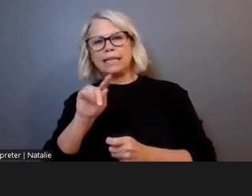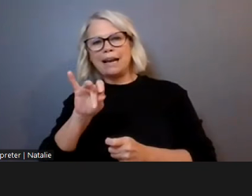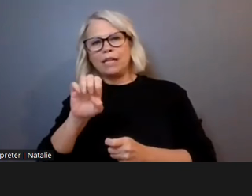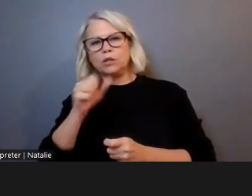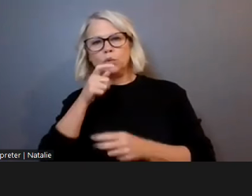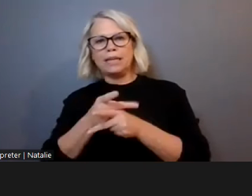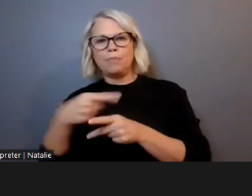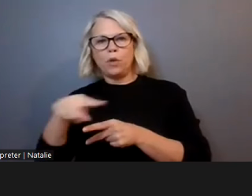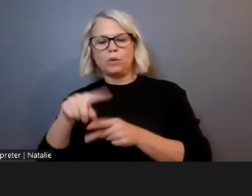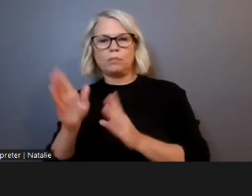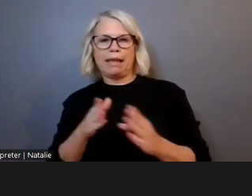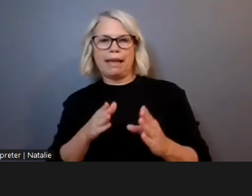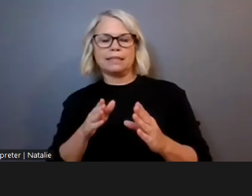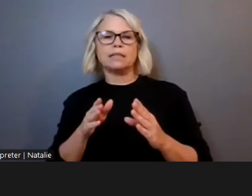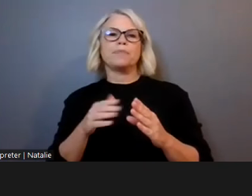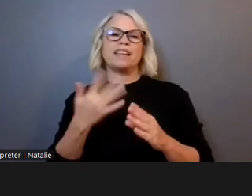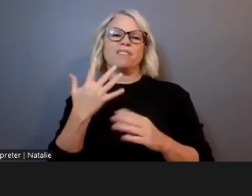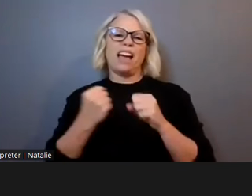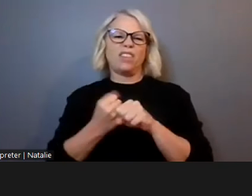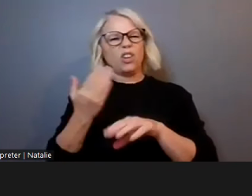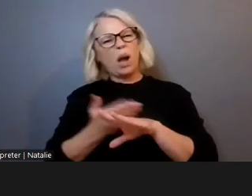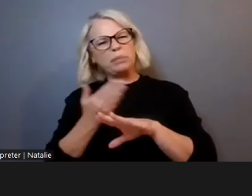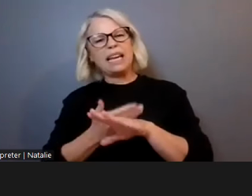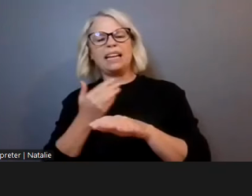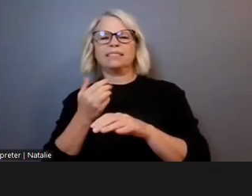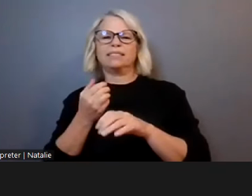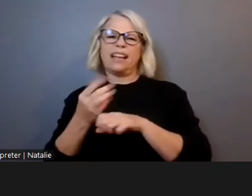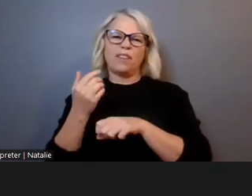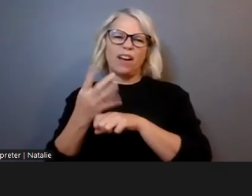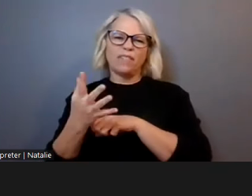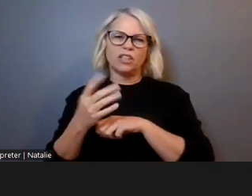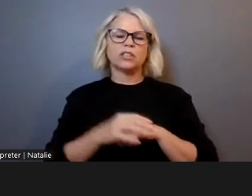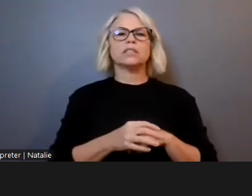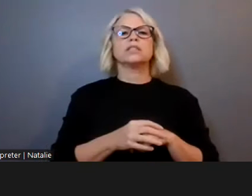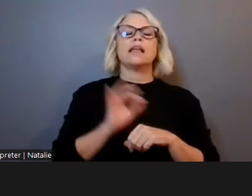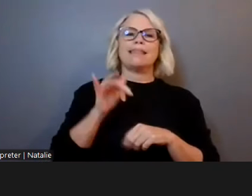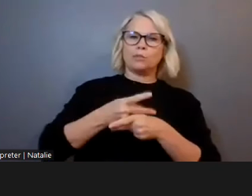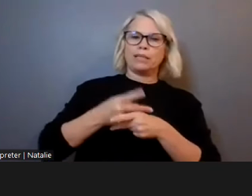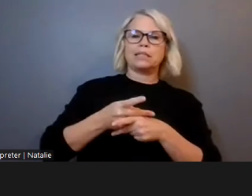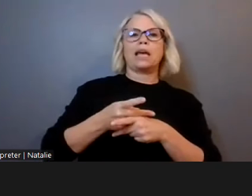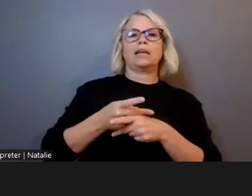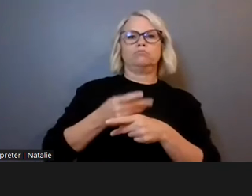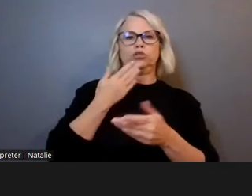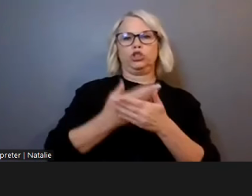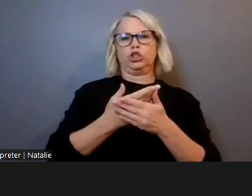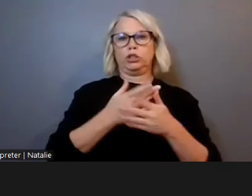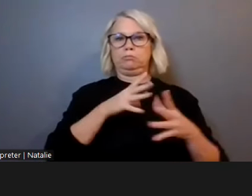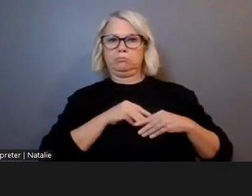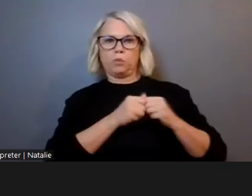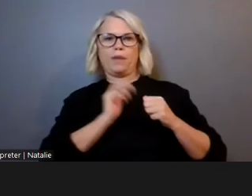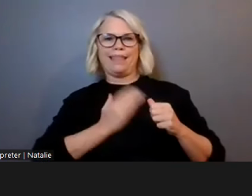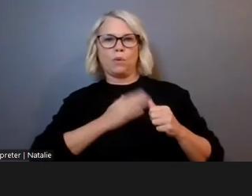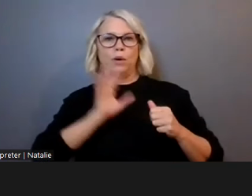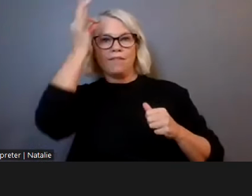That is a five year update, every five years to maintain good graces to qualify for grants